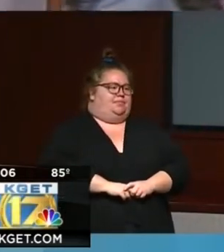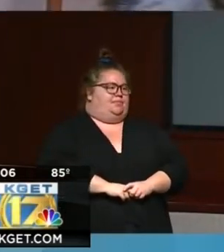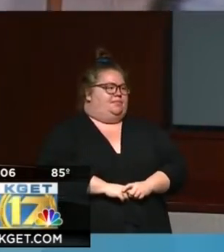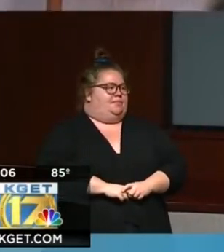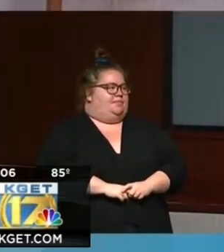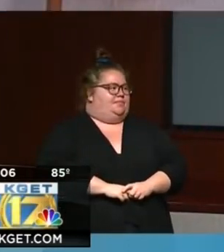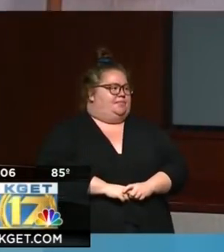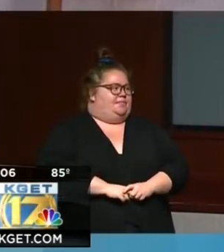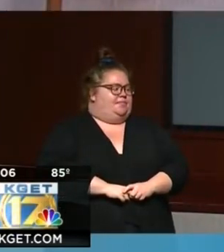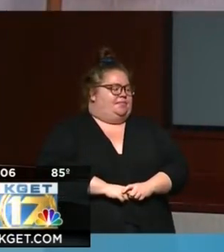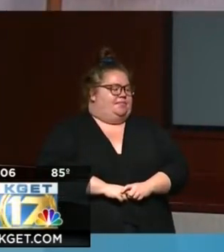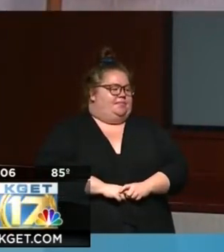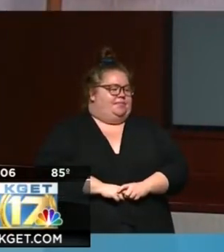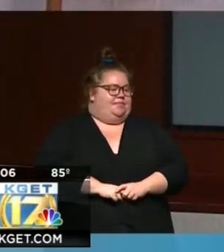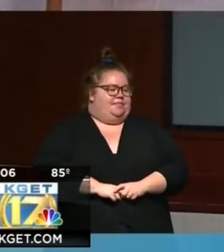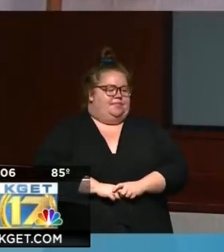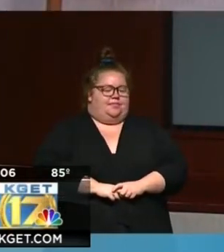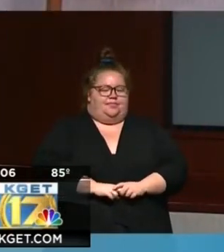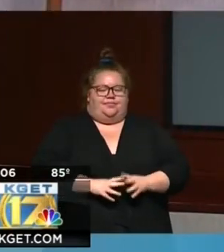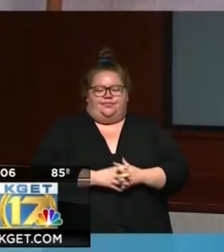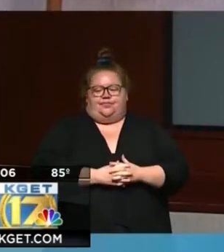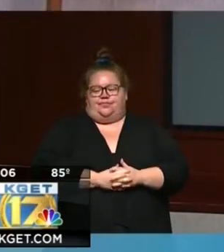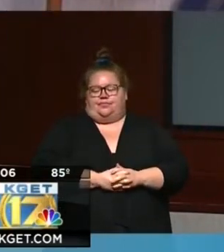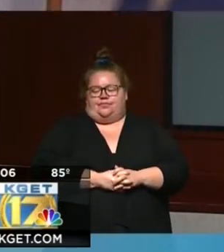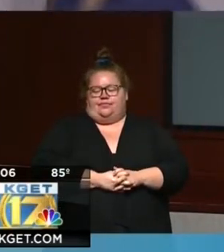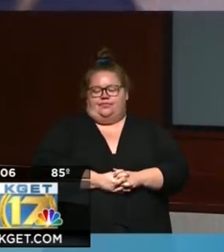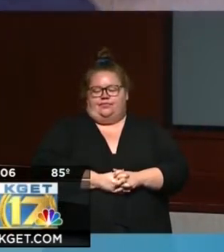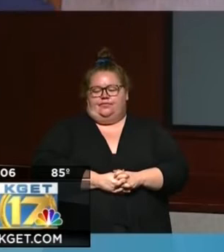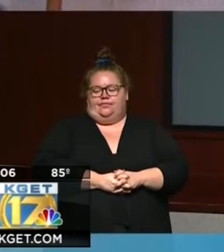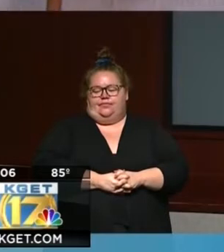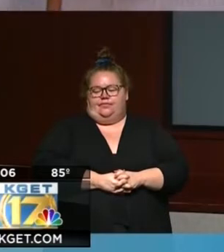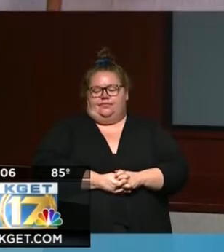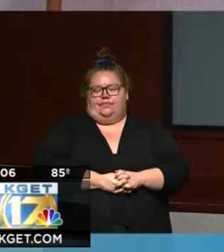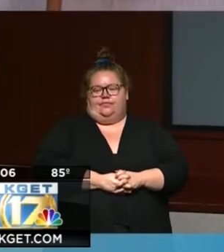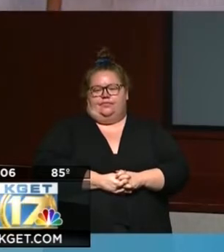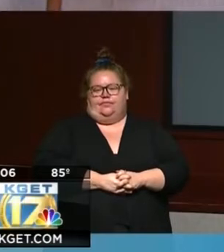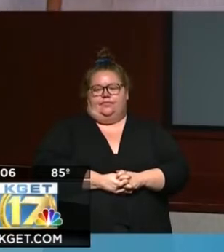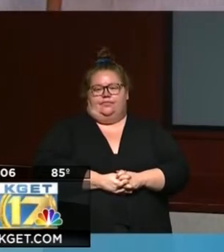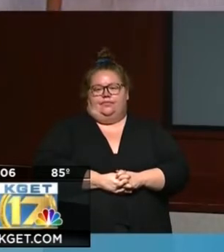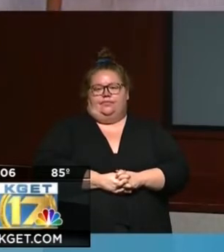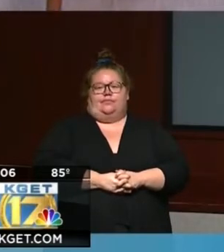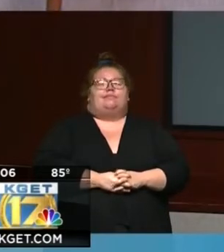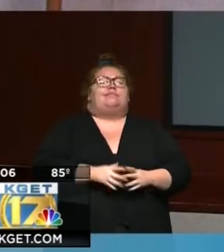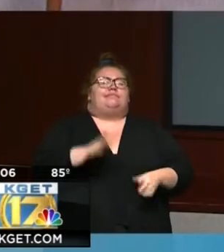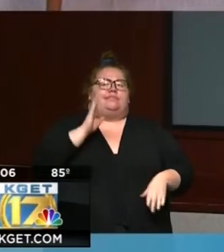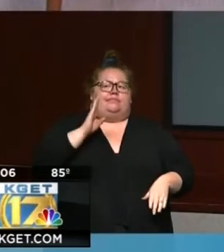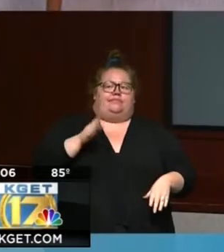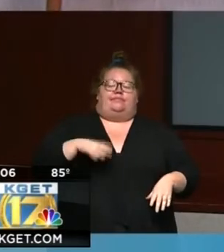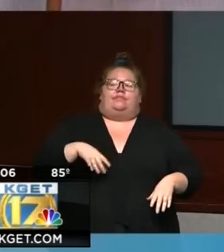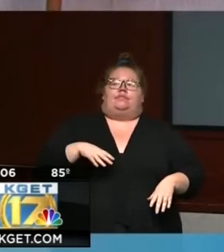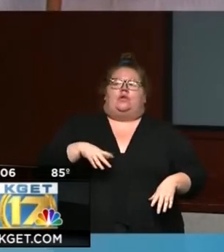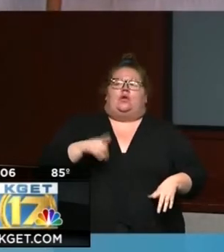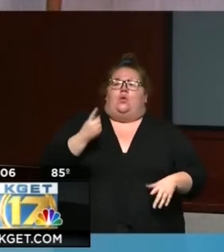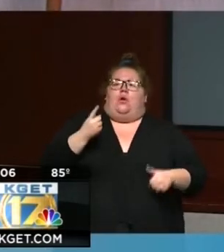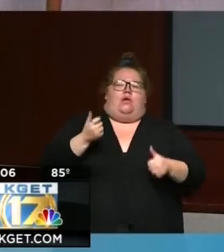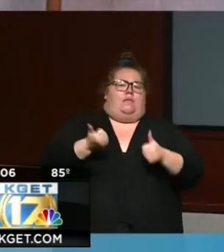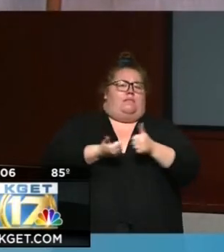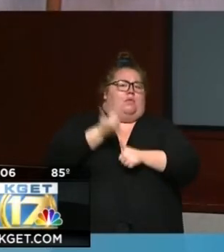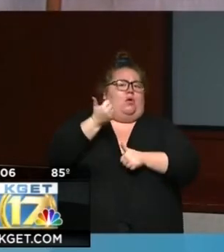CORONAVIRUS HAVE WE HAVE SEEN KEELING WITH IN THE HOSPITALS? I WILL HAVE KIM HERNANDEZ